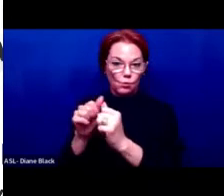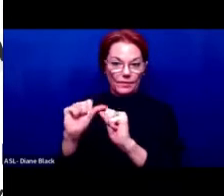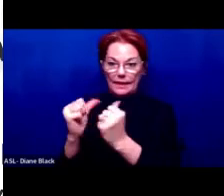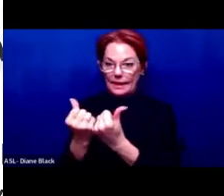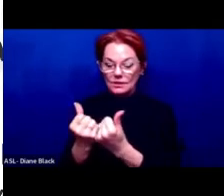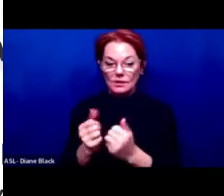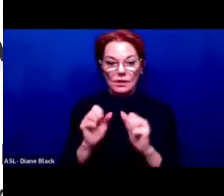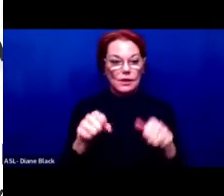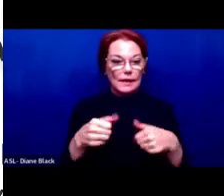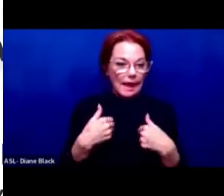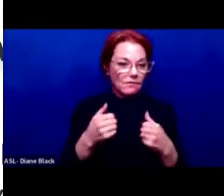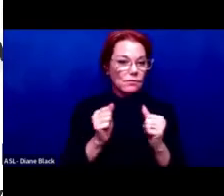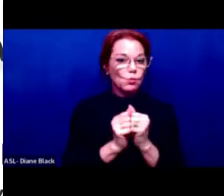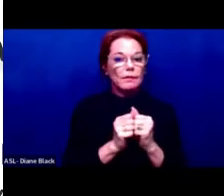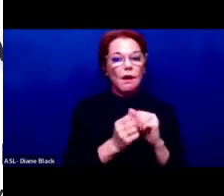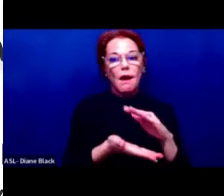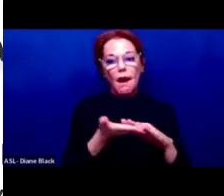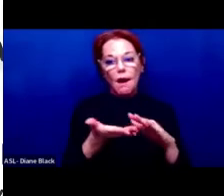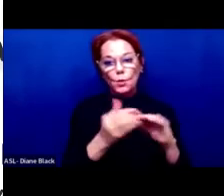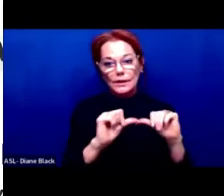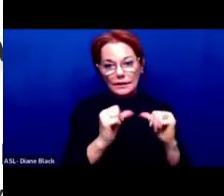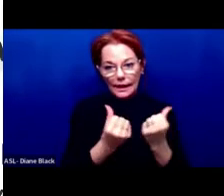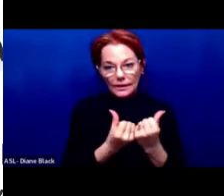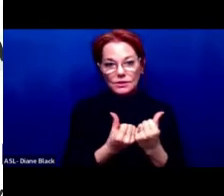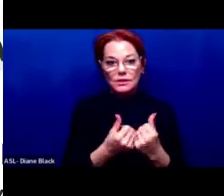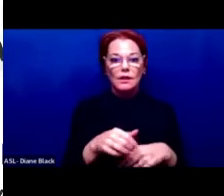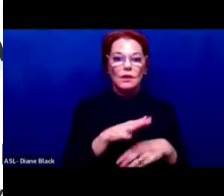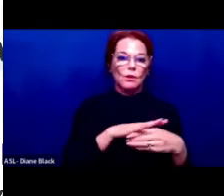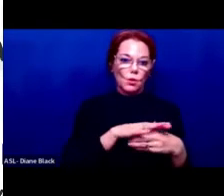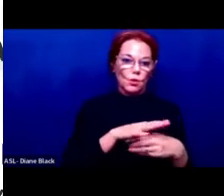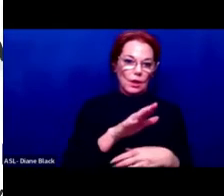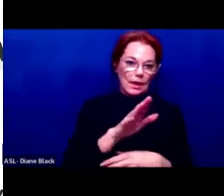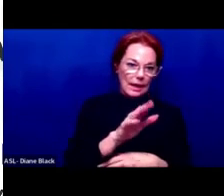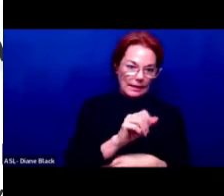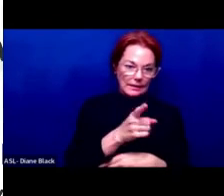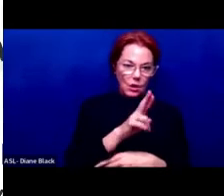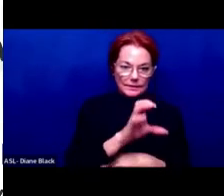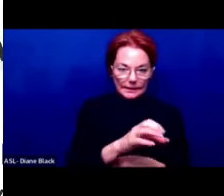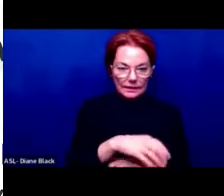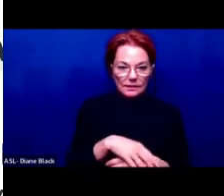operating agency, or you can have it with a local ADRC or a local AAA. And so you don't have